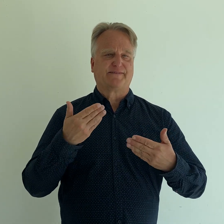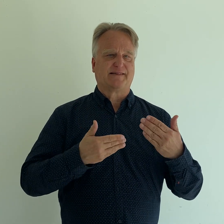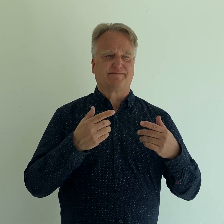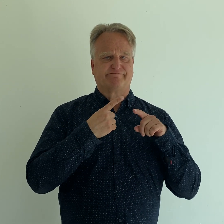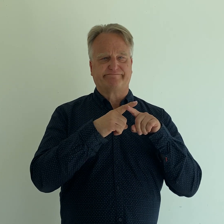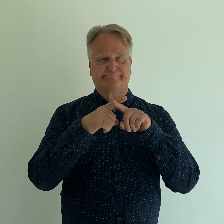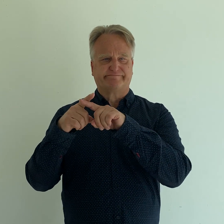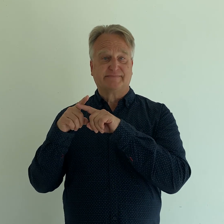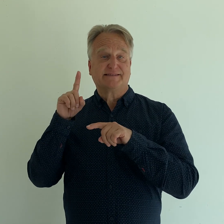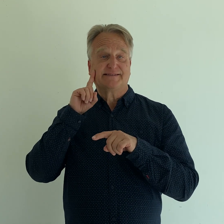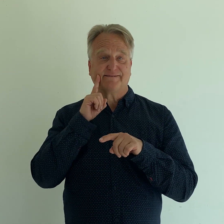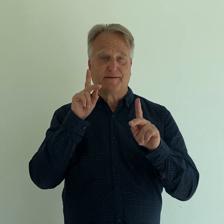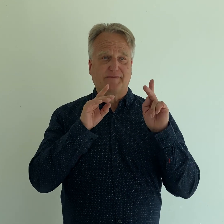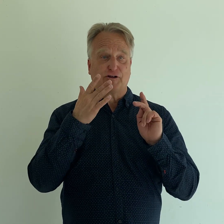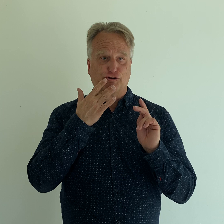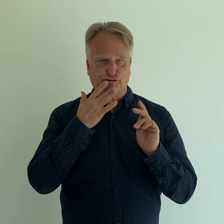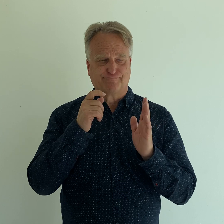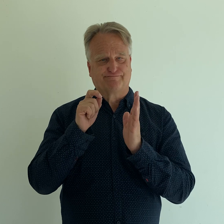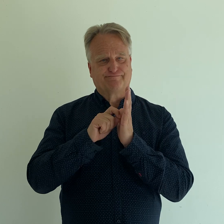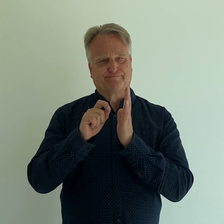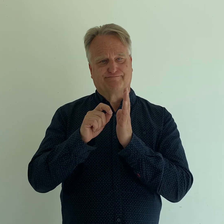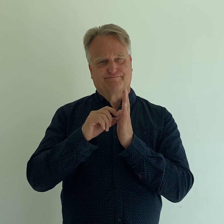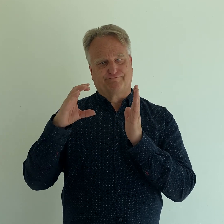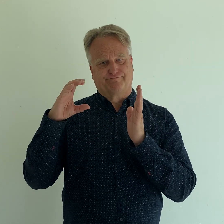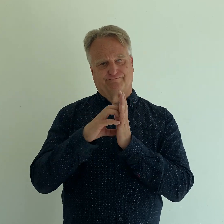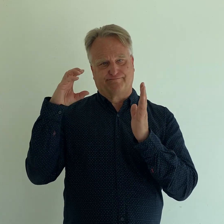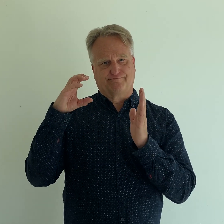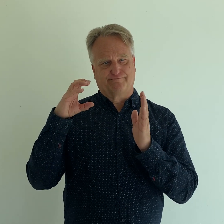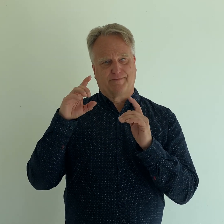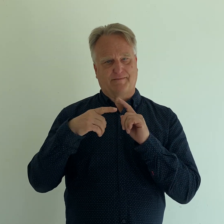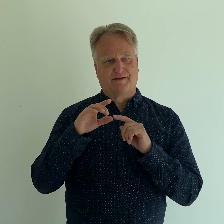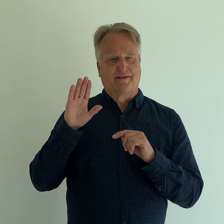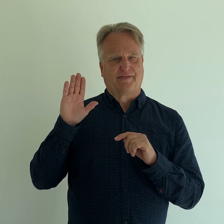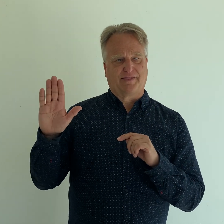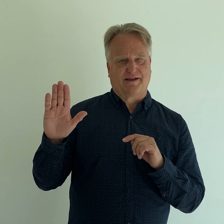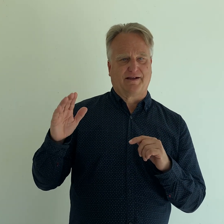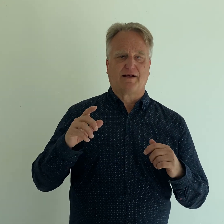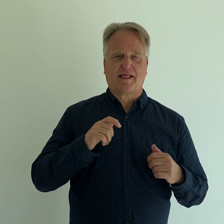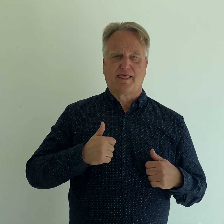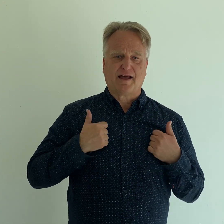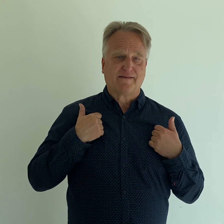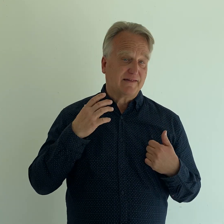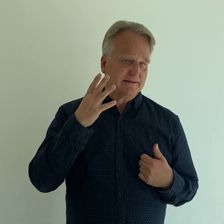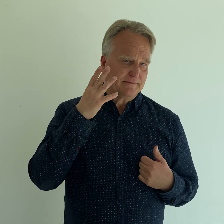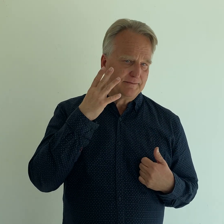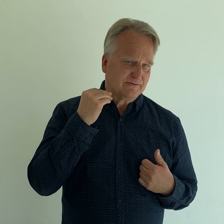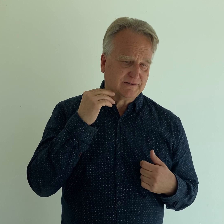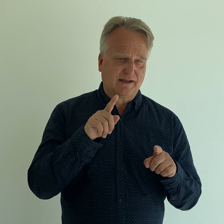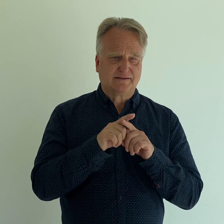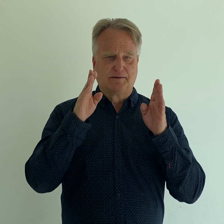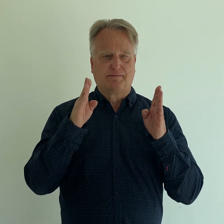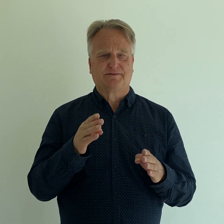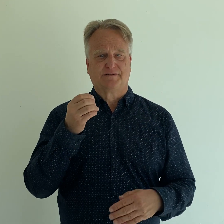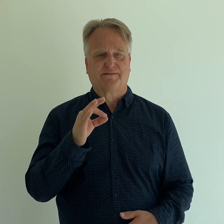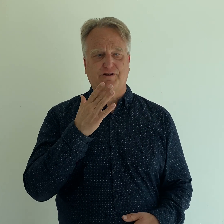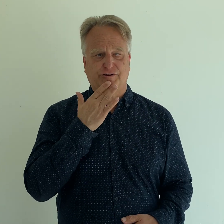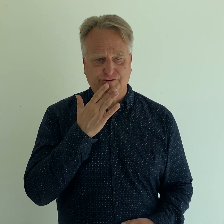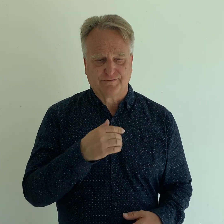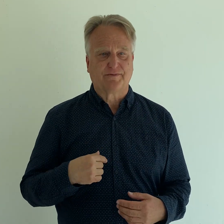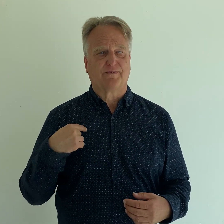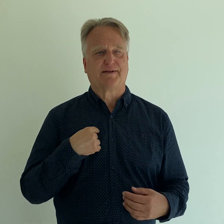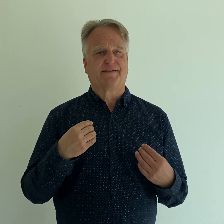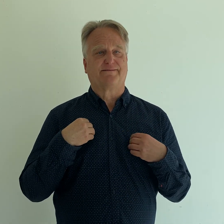Instead of me preparing this chapter, various Deaf people of color were invited to share their life stories.